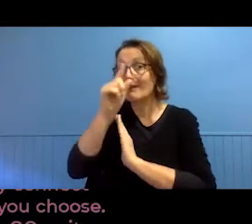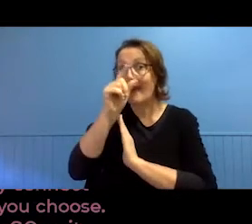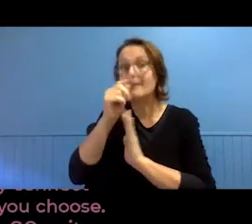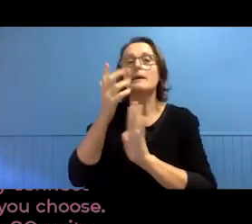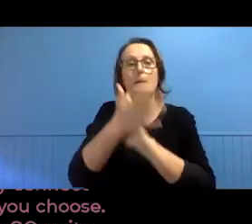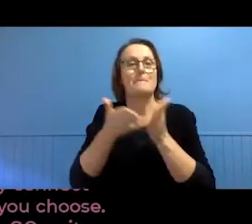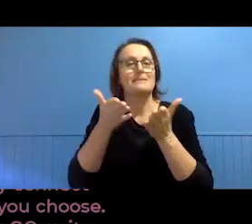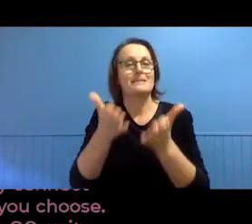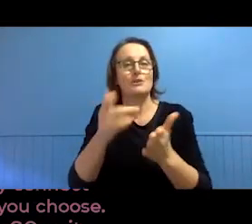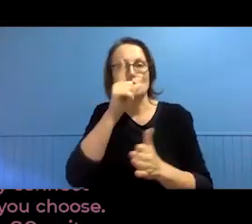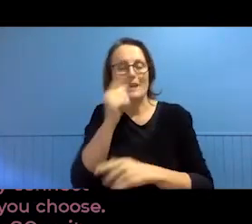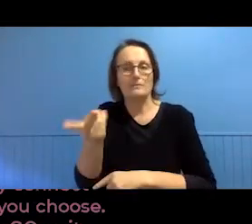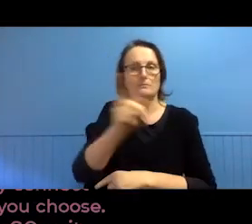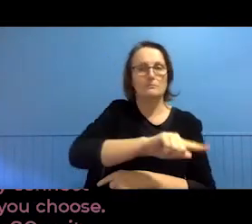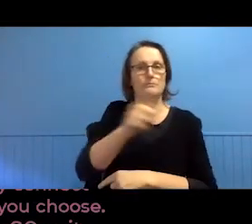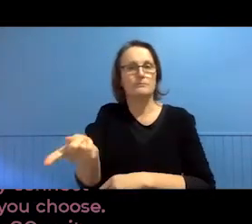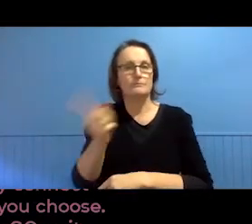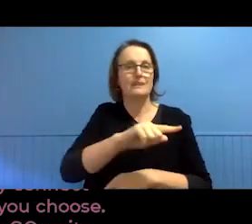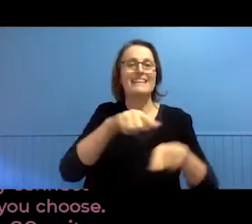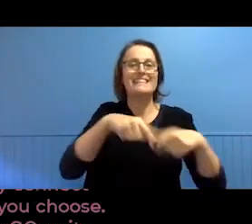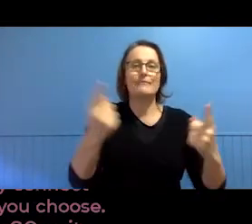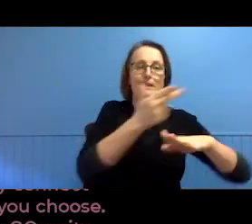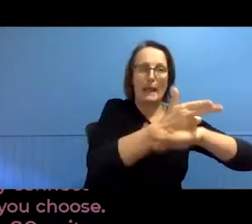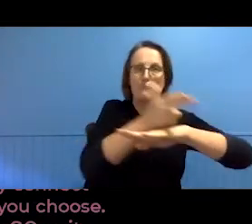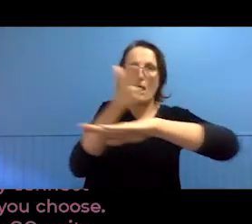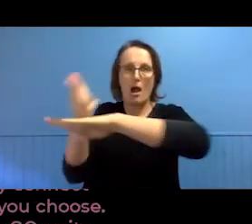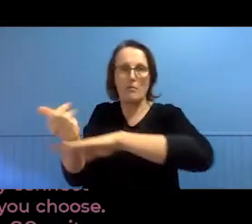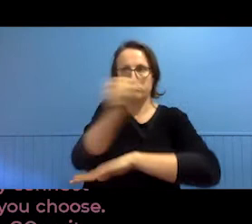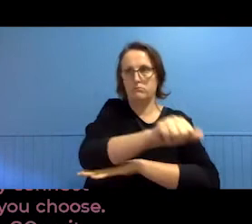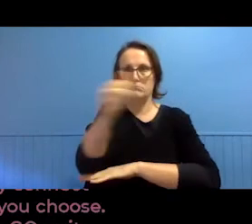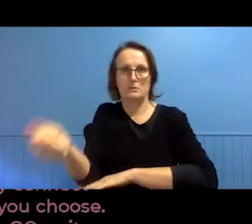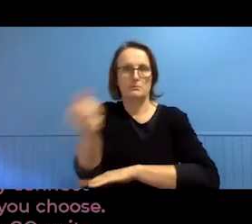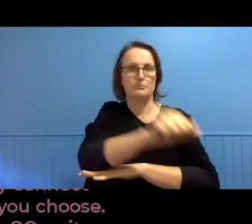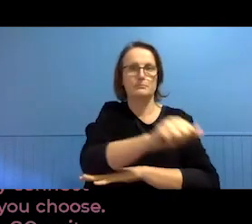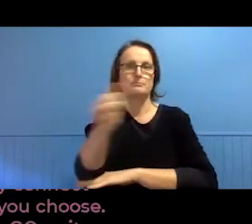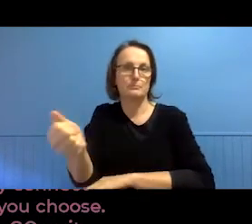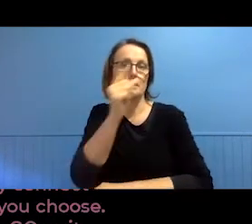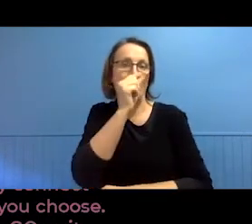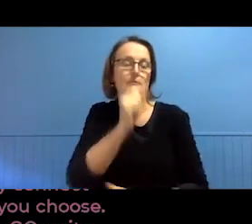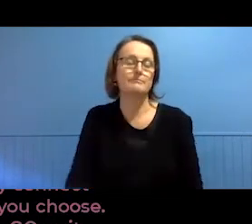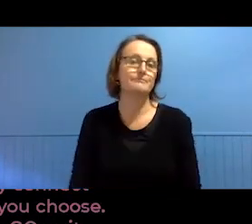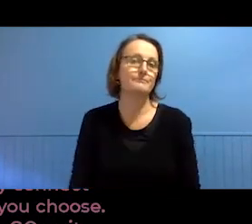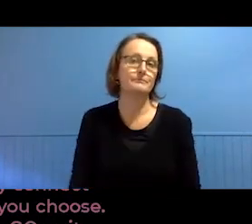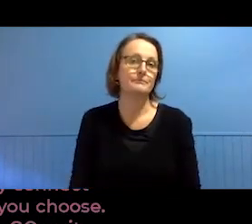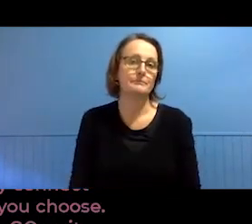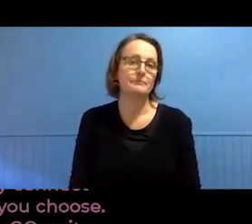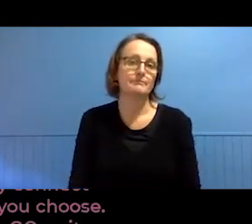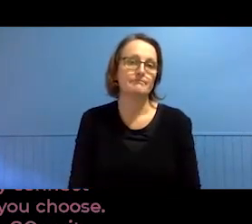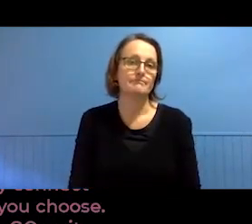switch between your different cameras at different times during the stream. Important thing to recognise with this is that some of